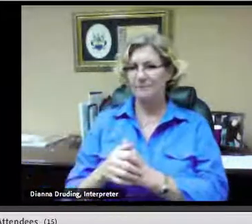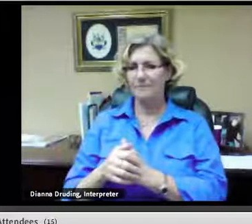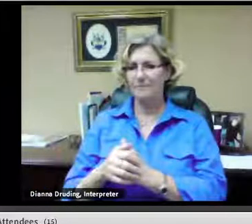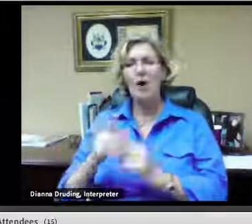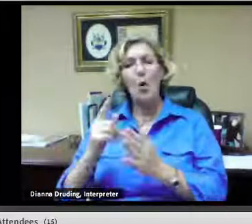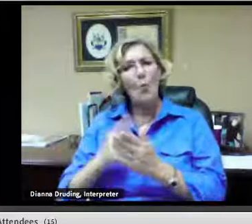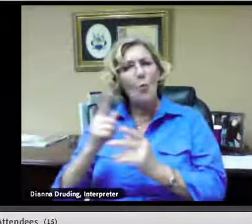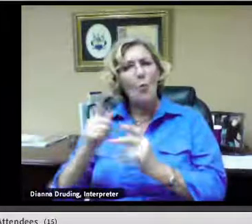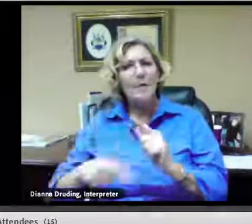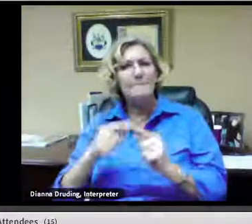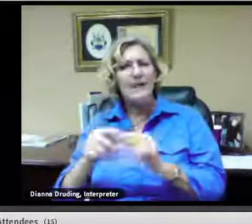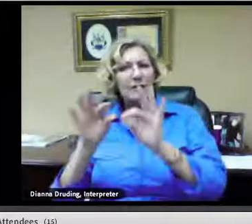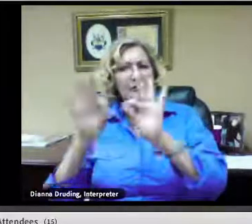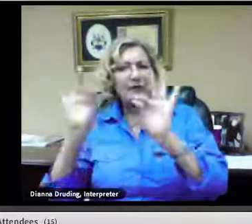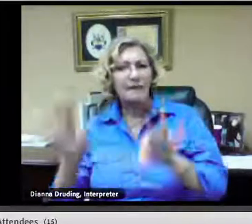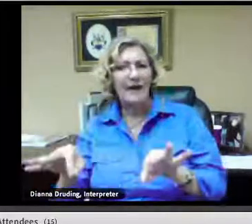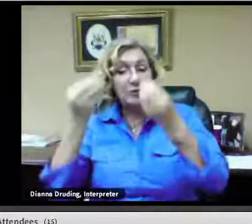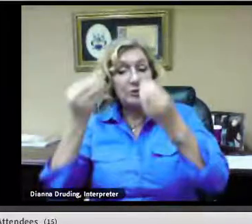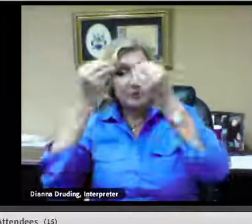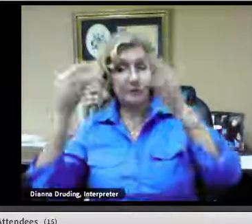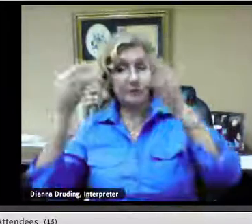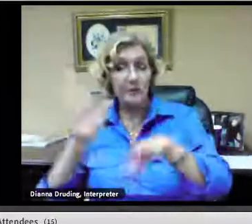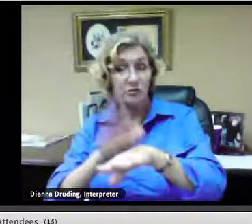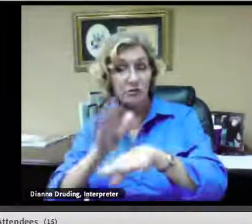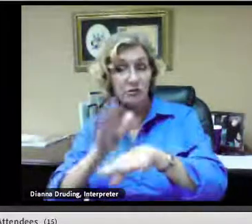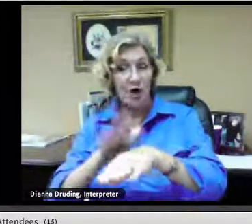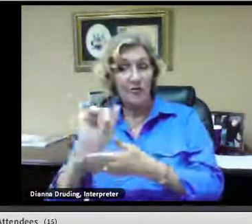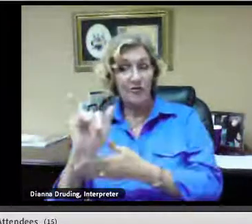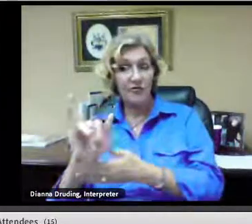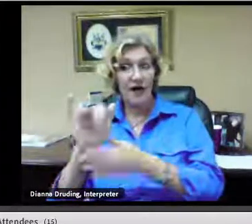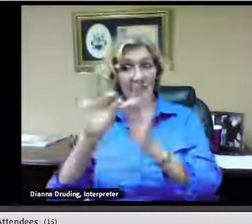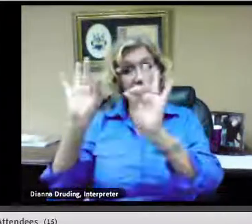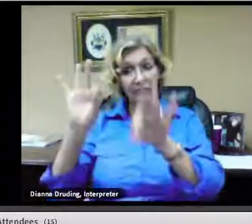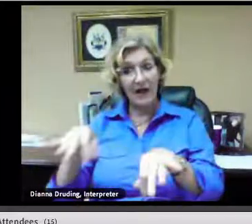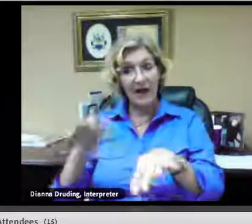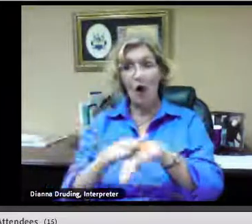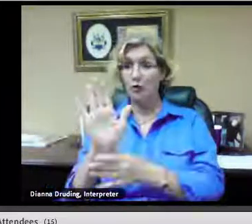that's on this flyer also on your website? Because people are accessing your libraries